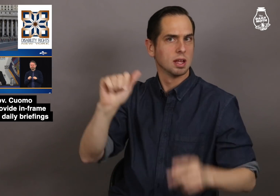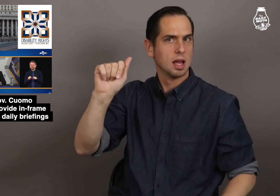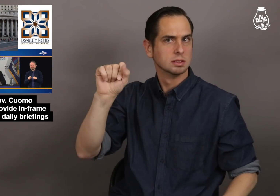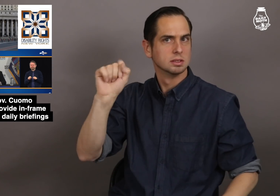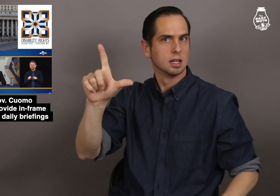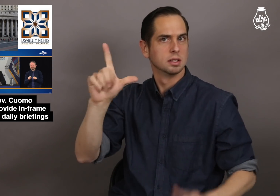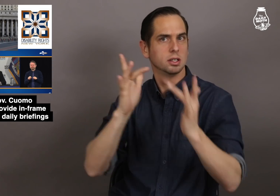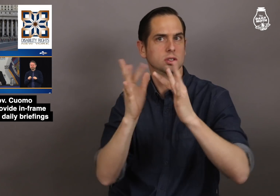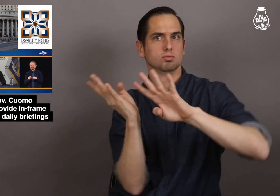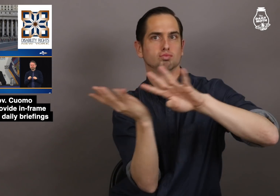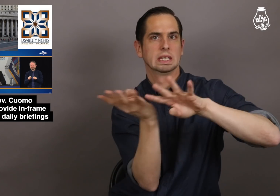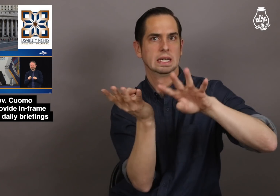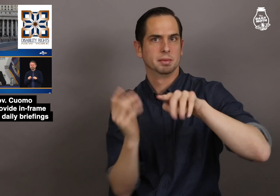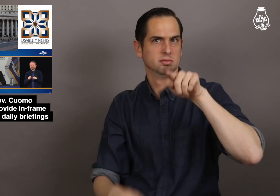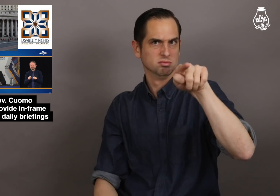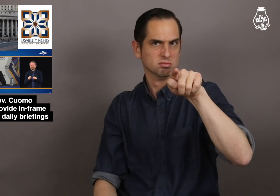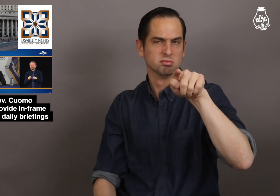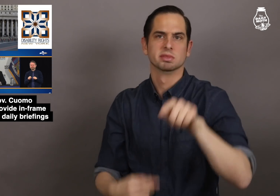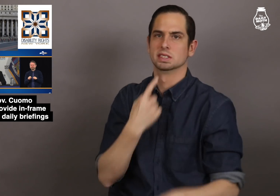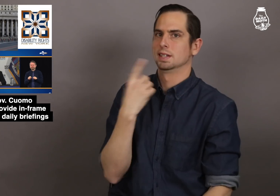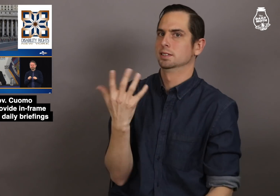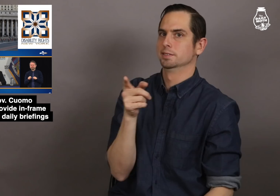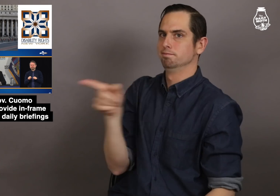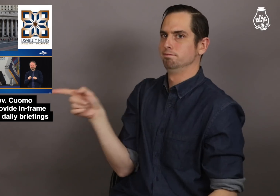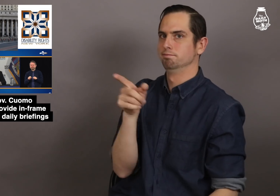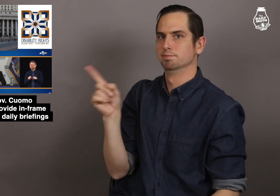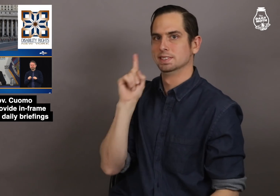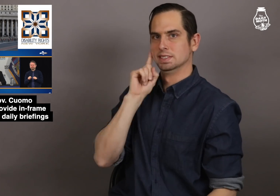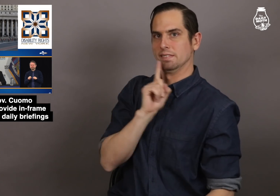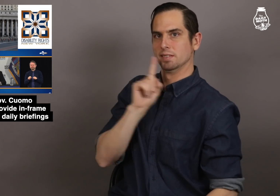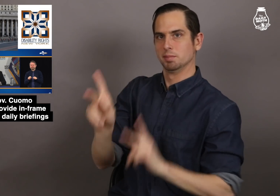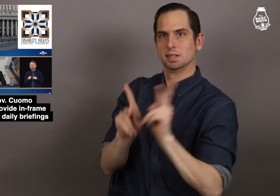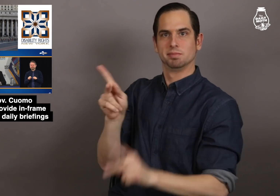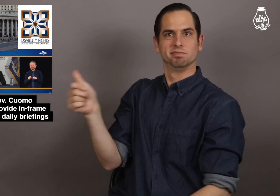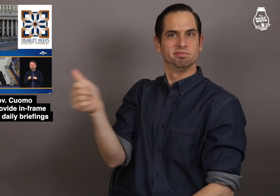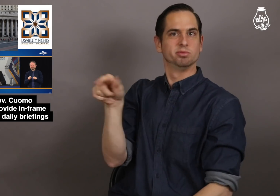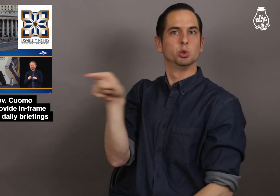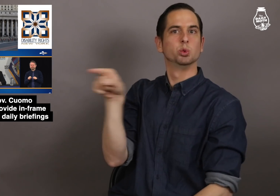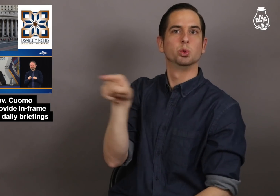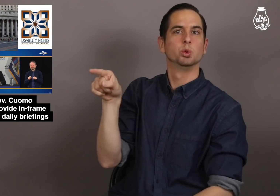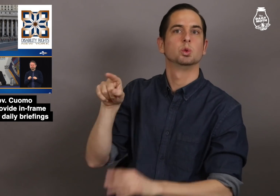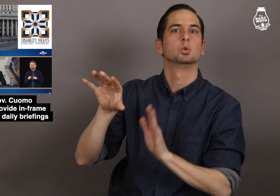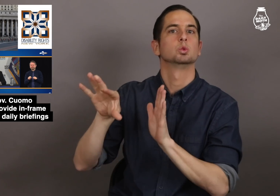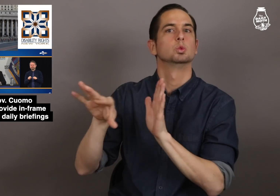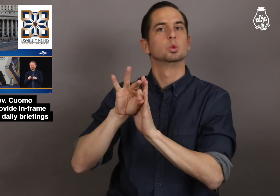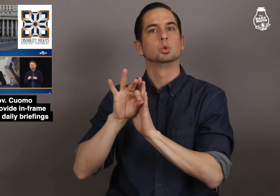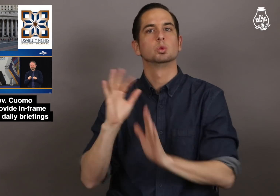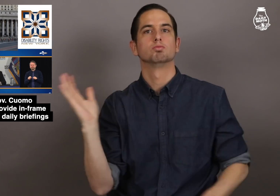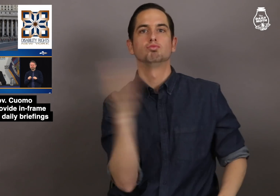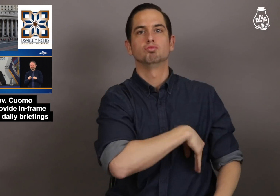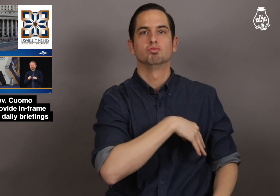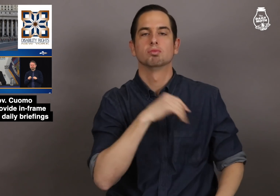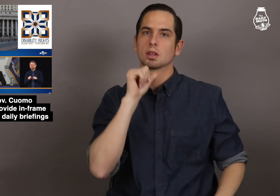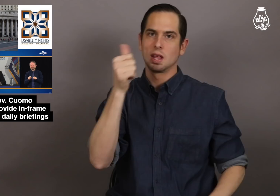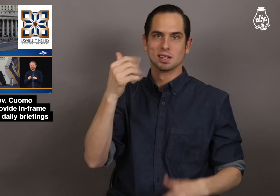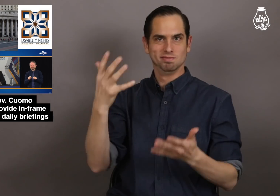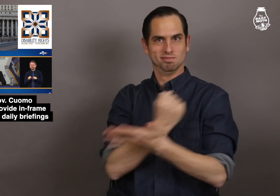and an ASL stream and that deaf individuals made a choice